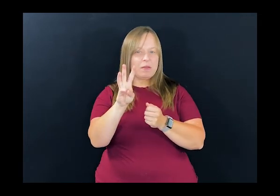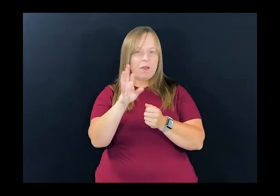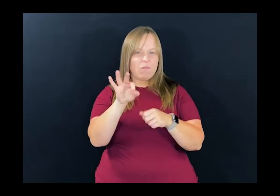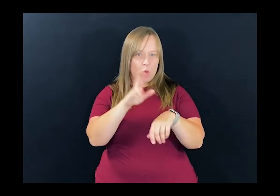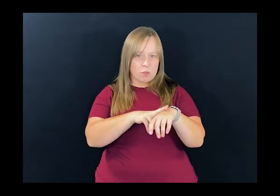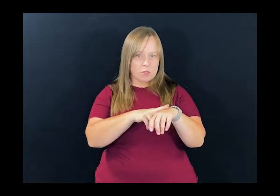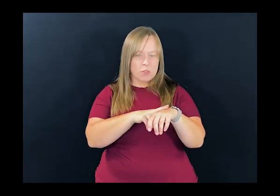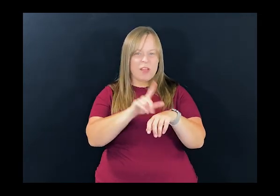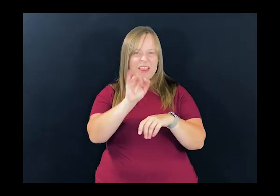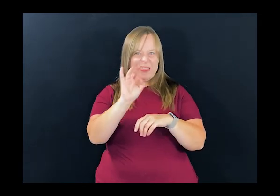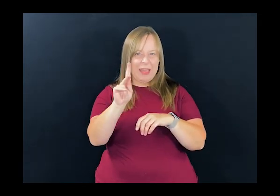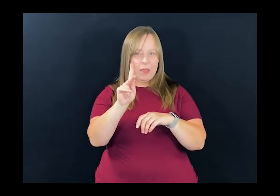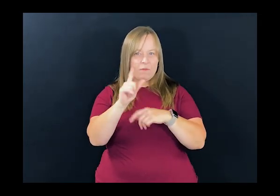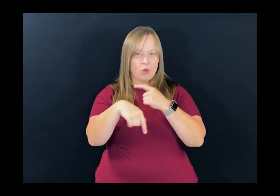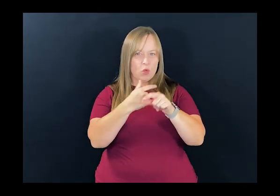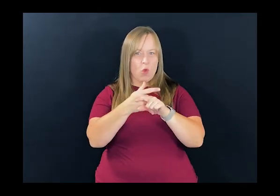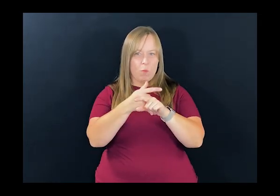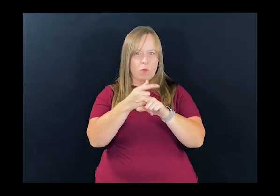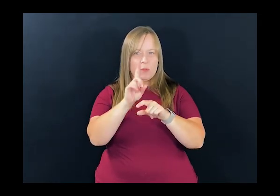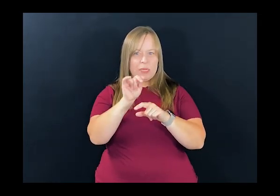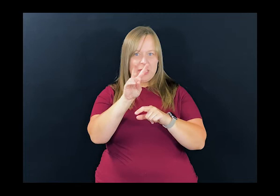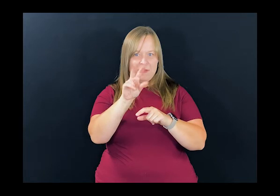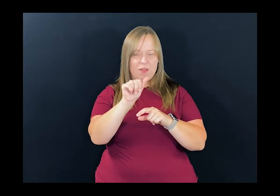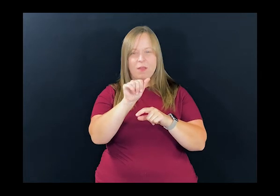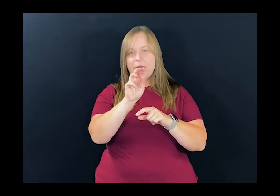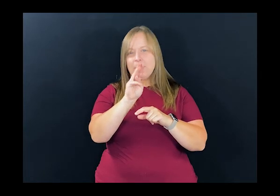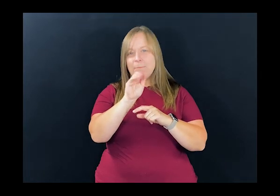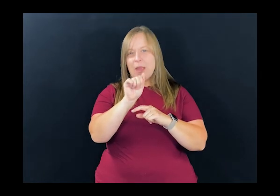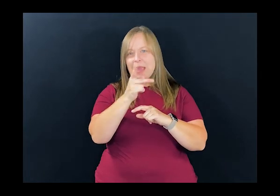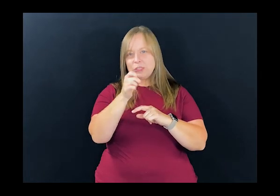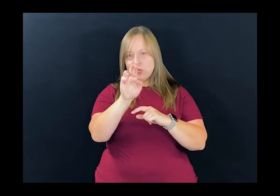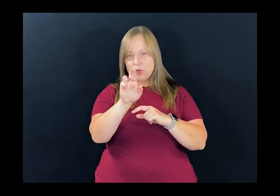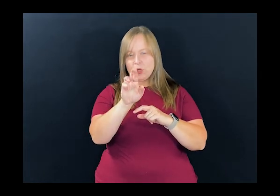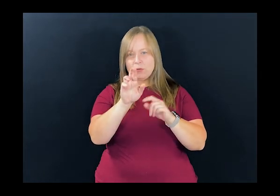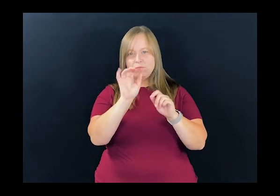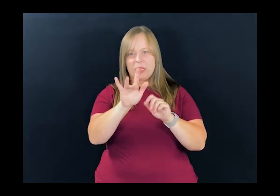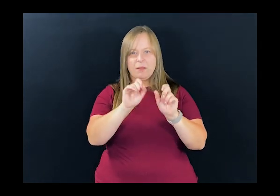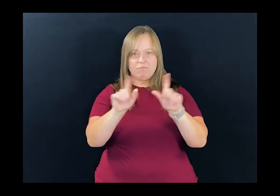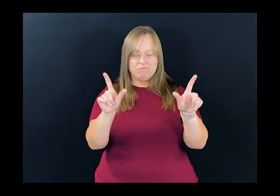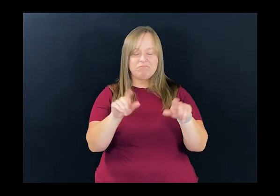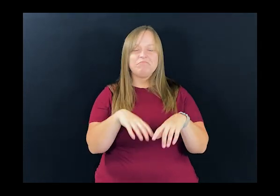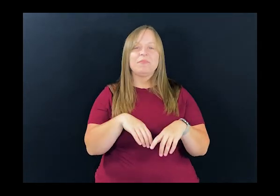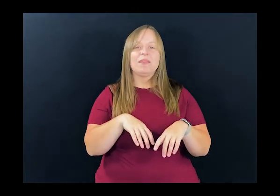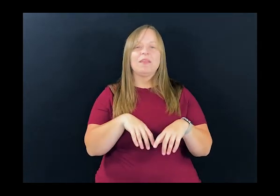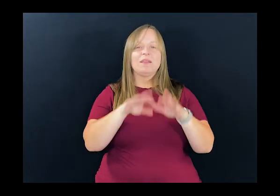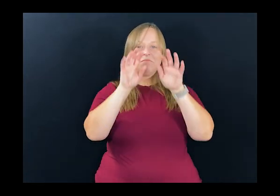and there is a link for Global Diva Ambassador, to become a Global Diva Ambassador. You could click the link, and it will take you